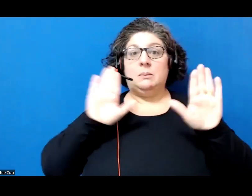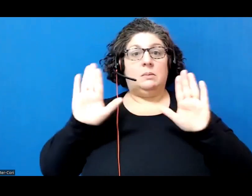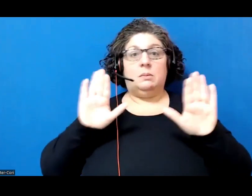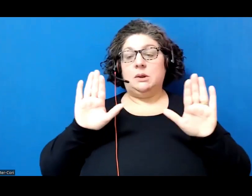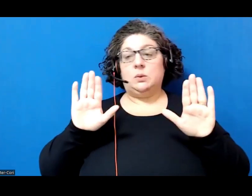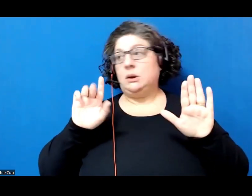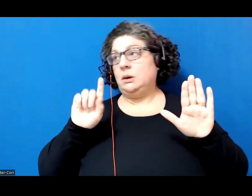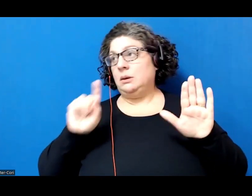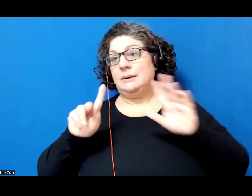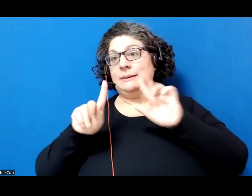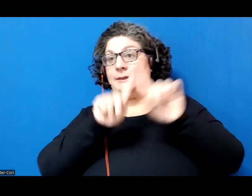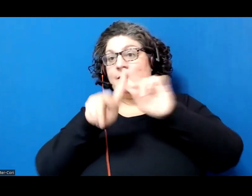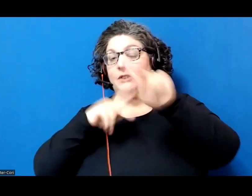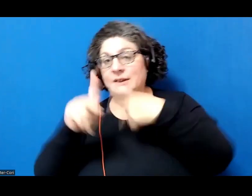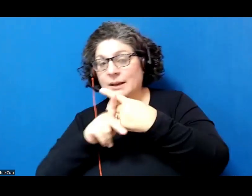the different types of abstention.